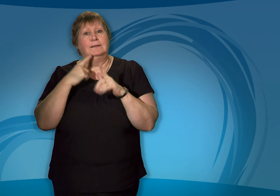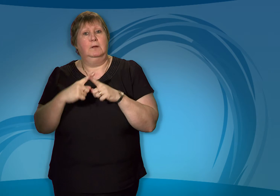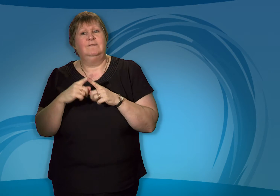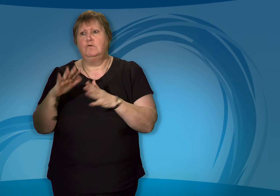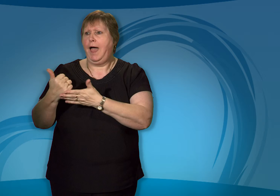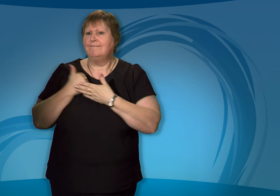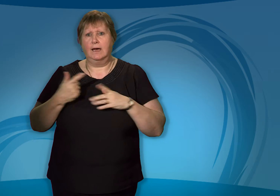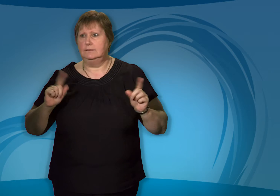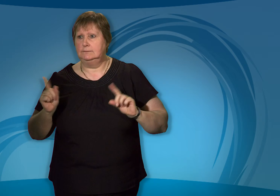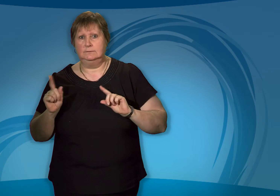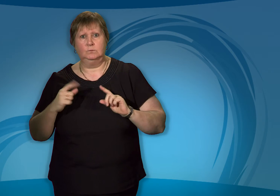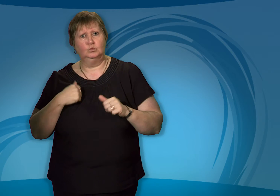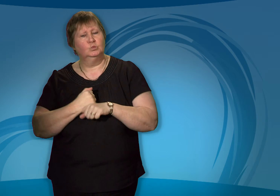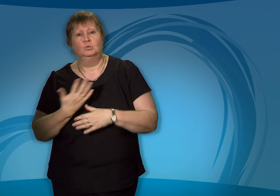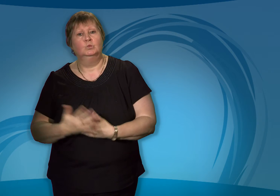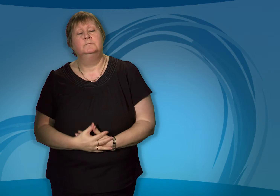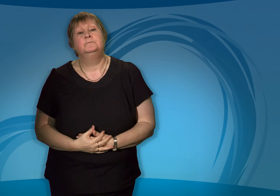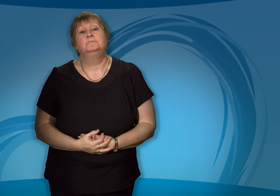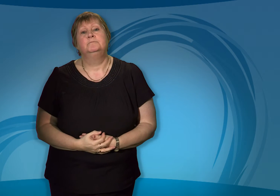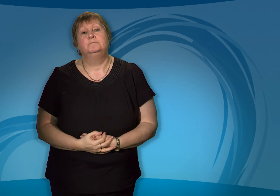or the Emergency Department for advice.